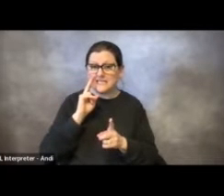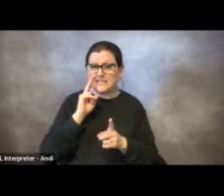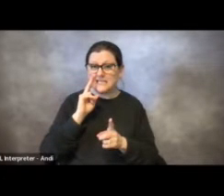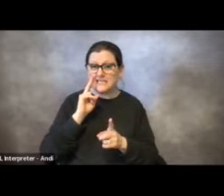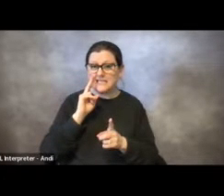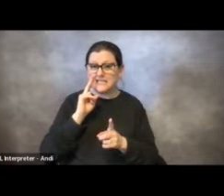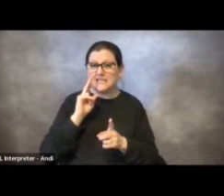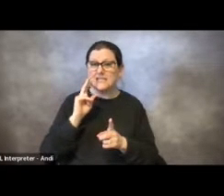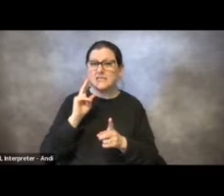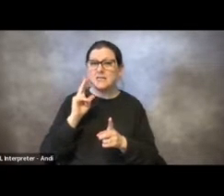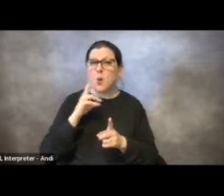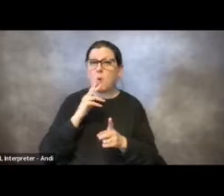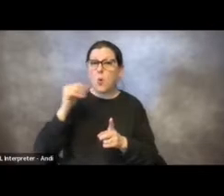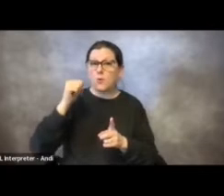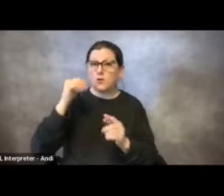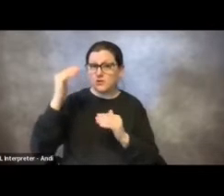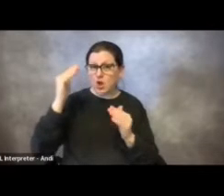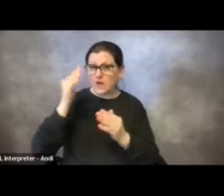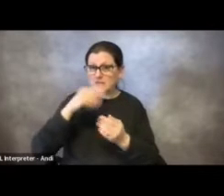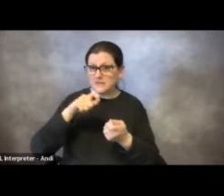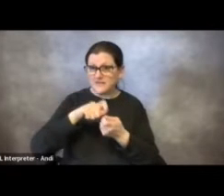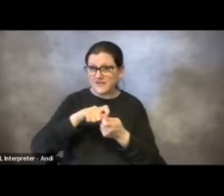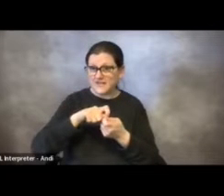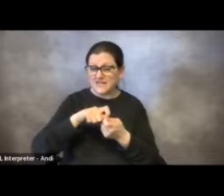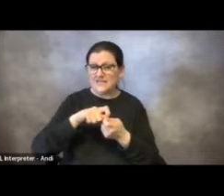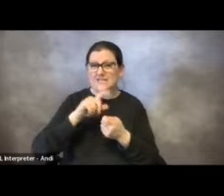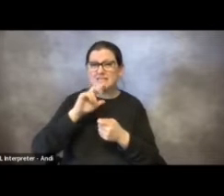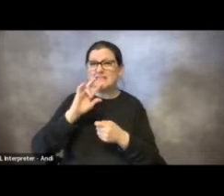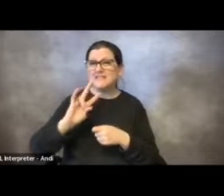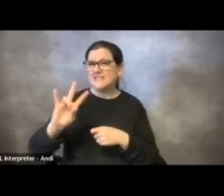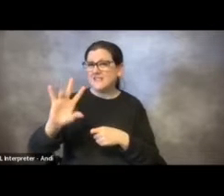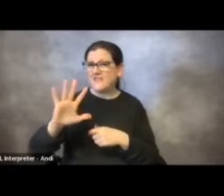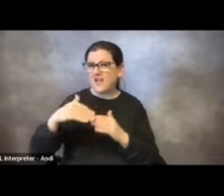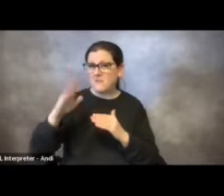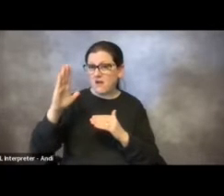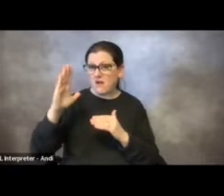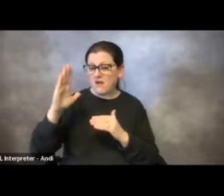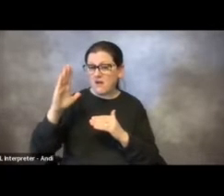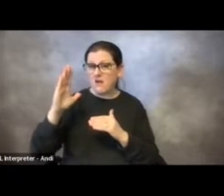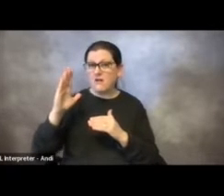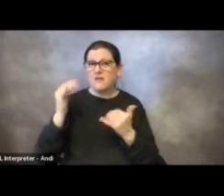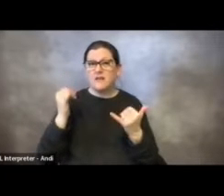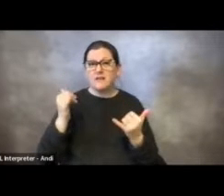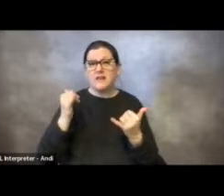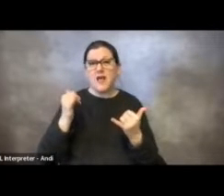adults, particularly those 75 and older are experiencing an